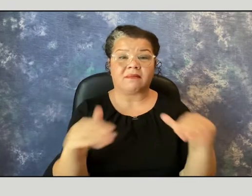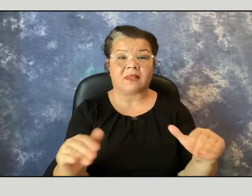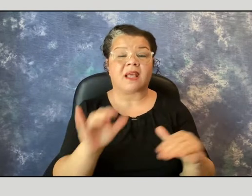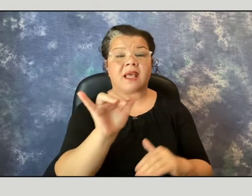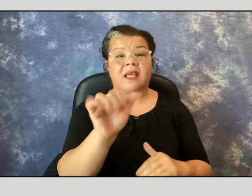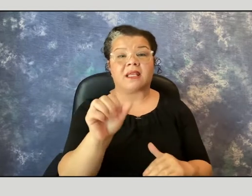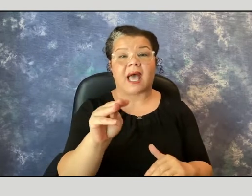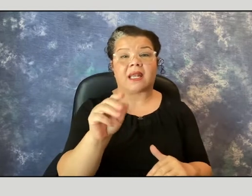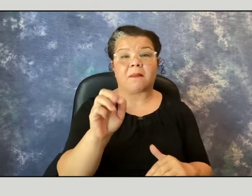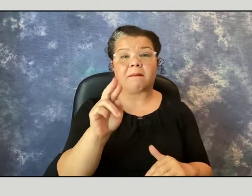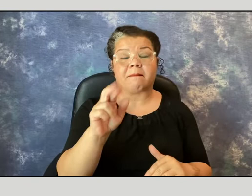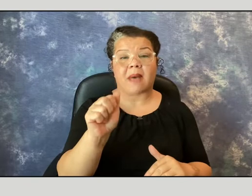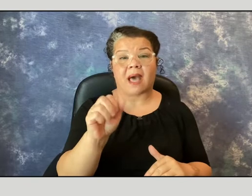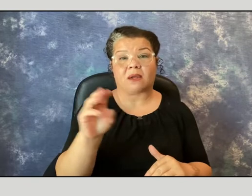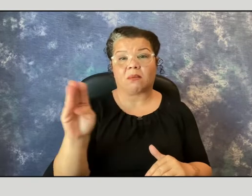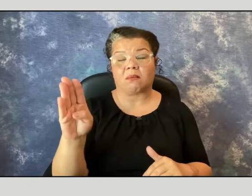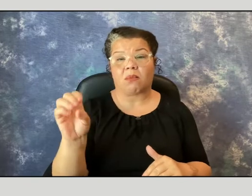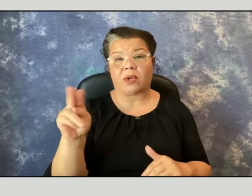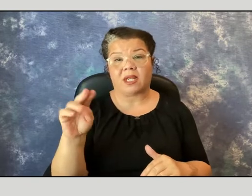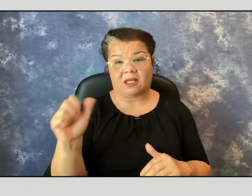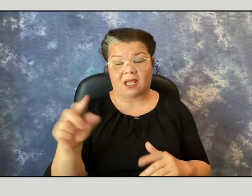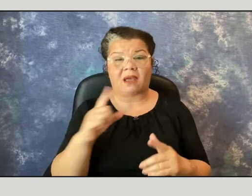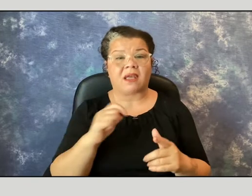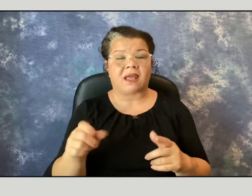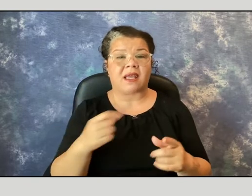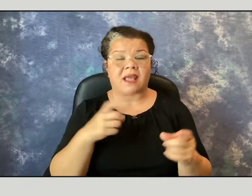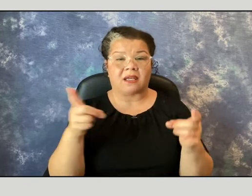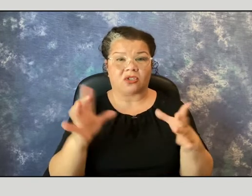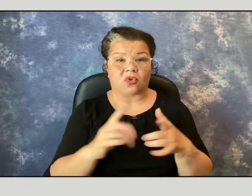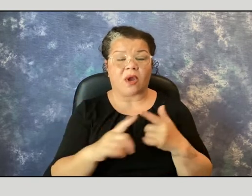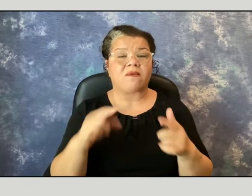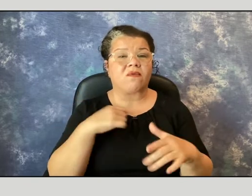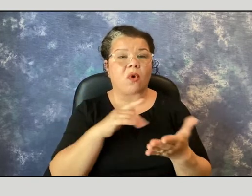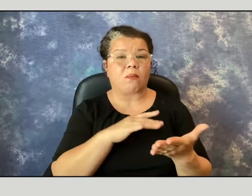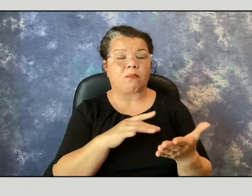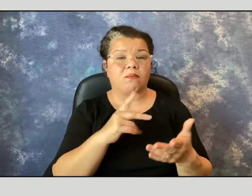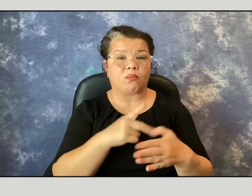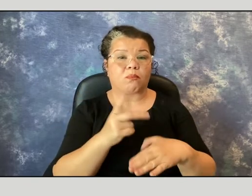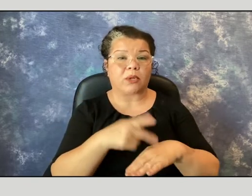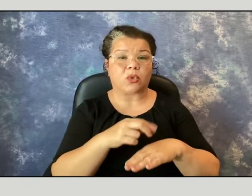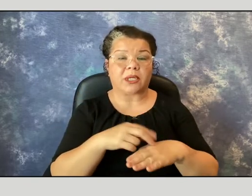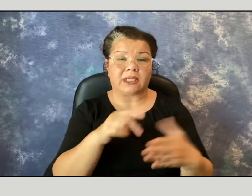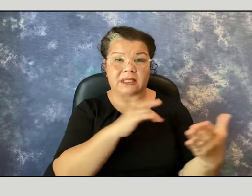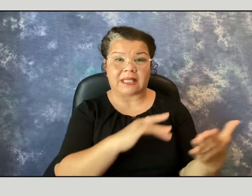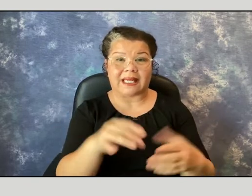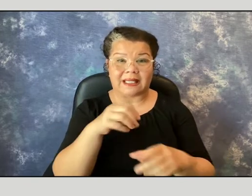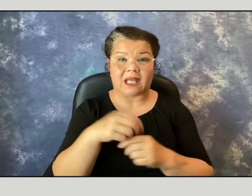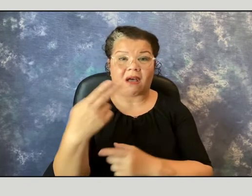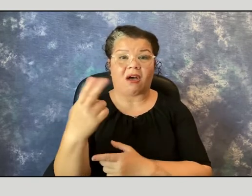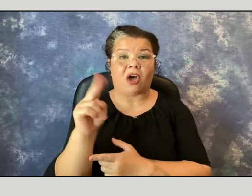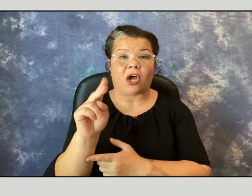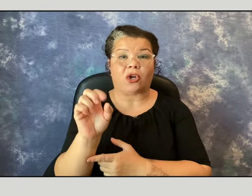professor, writer, and director of the Center for Puerto Rican studies at Hunter College. Both an accomplished scholar